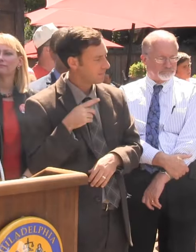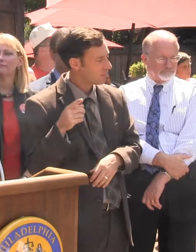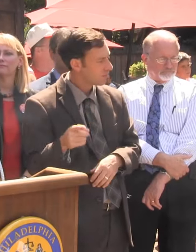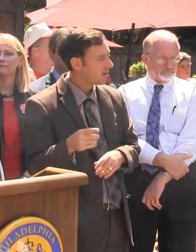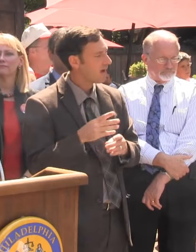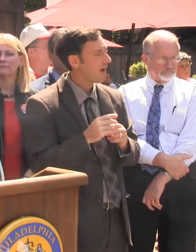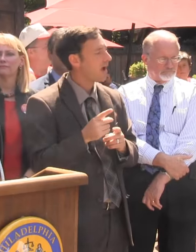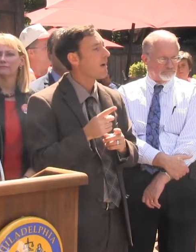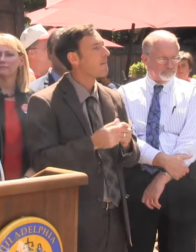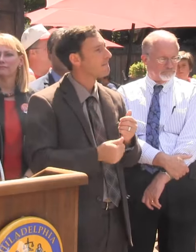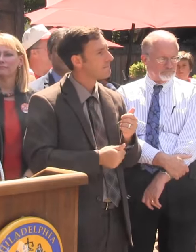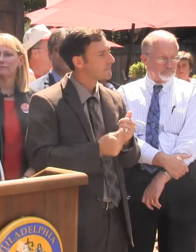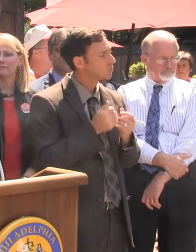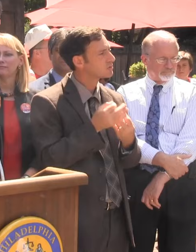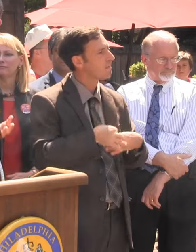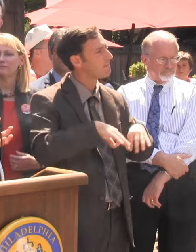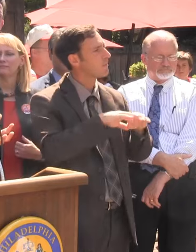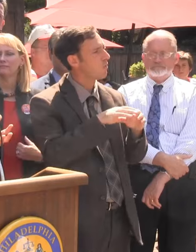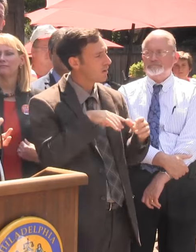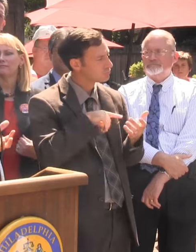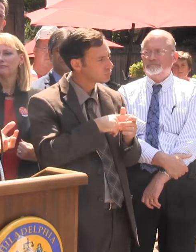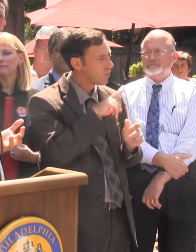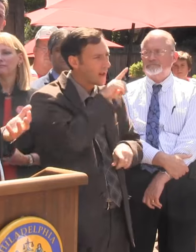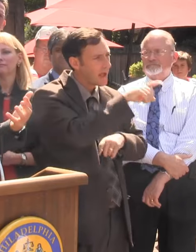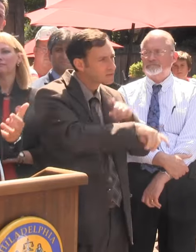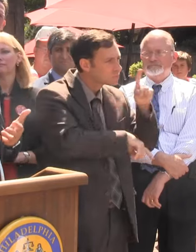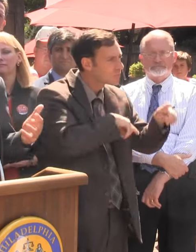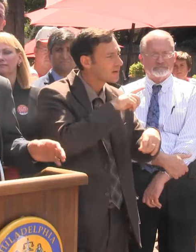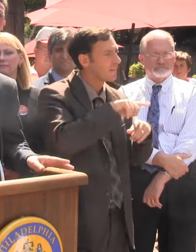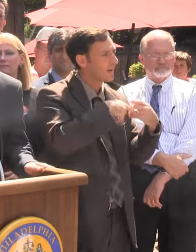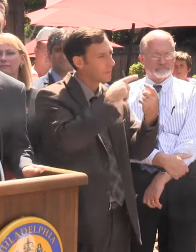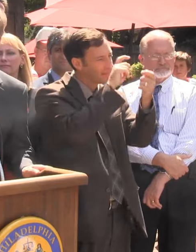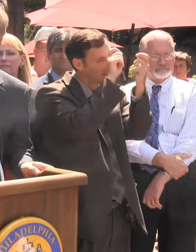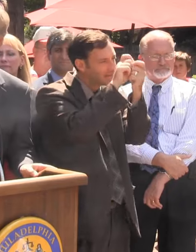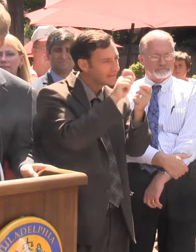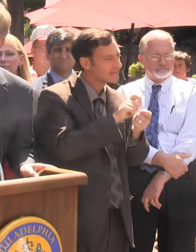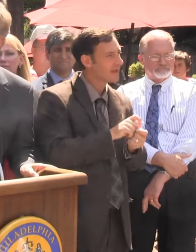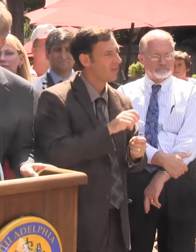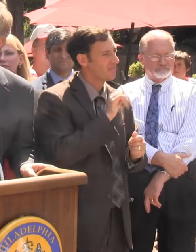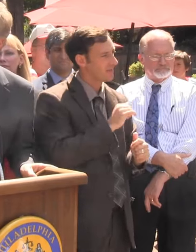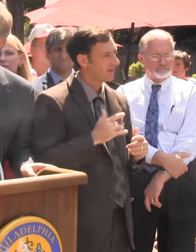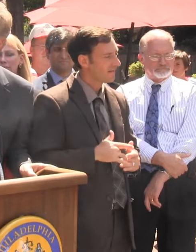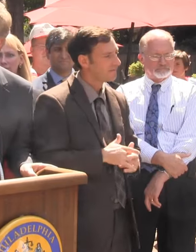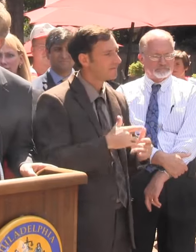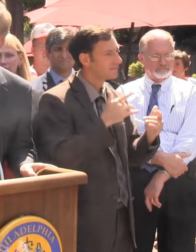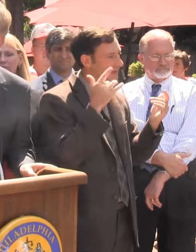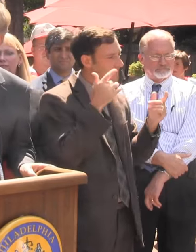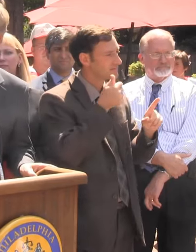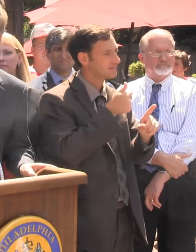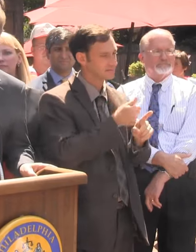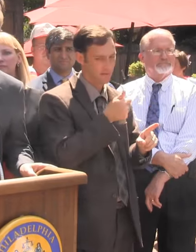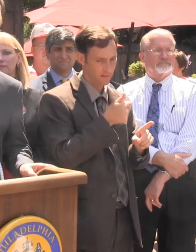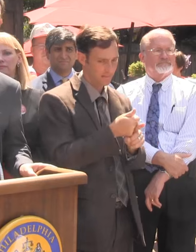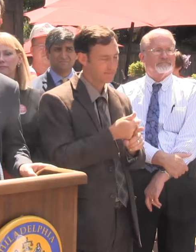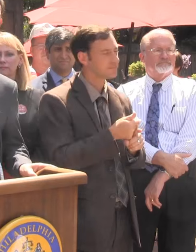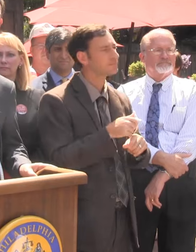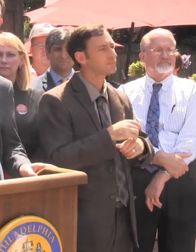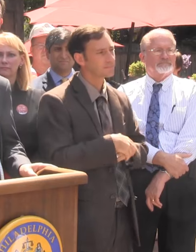most notably when I started asking questions about the details of the event itself, he